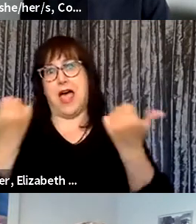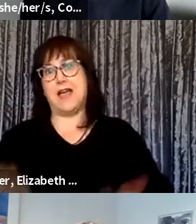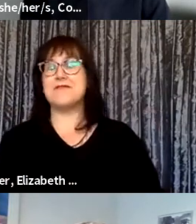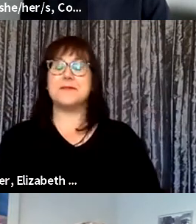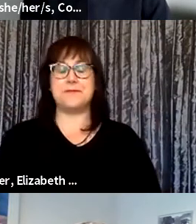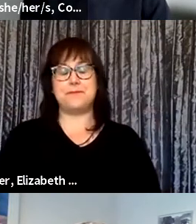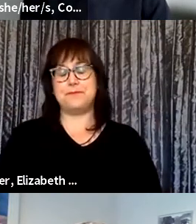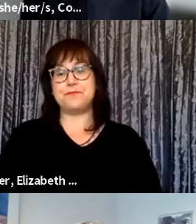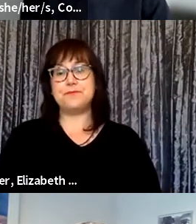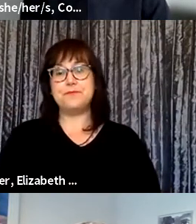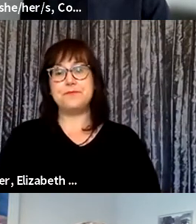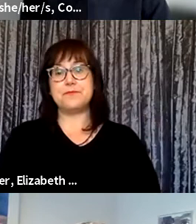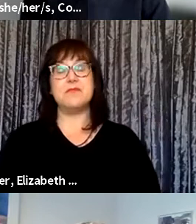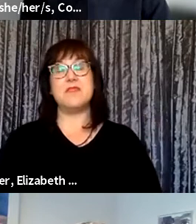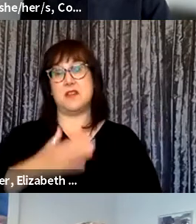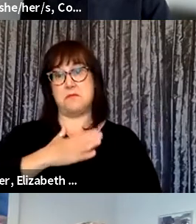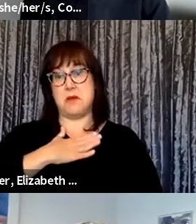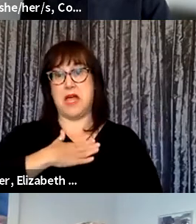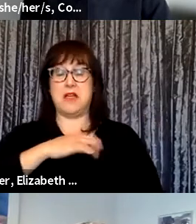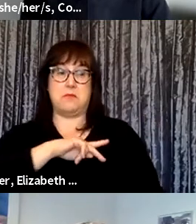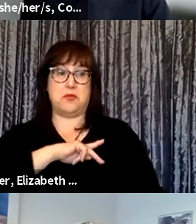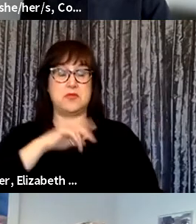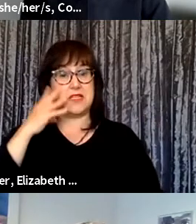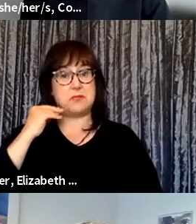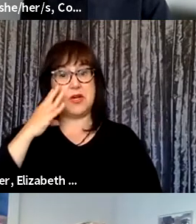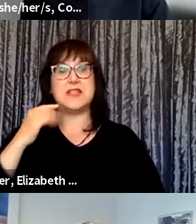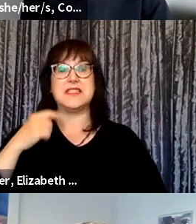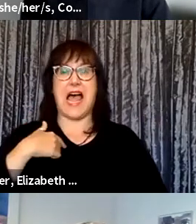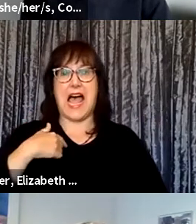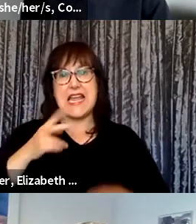And so my, my own personal experience, I edited with her for many years,